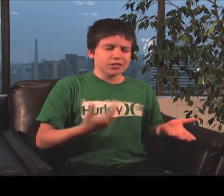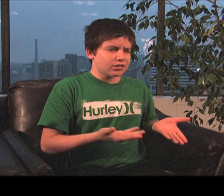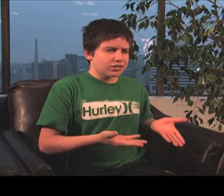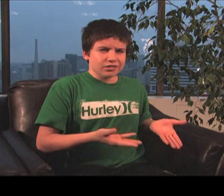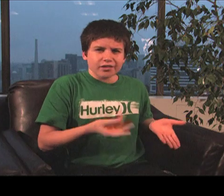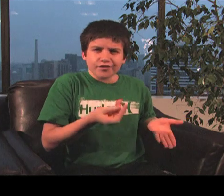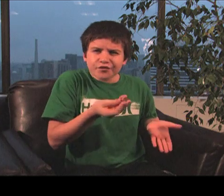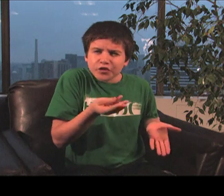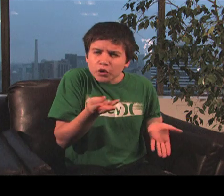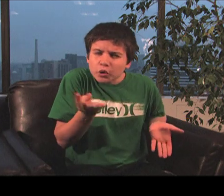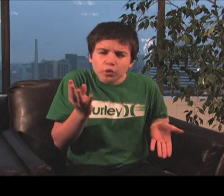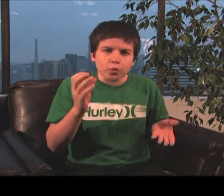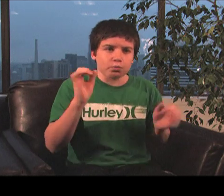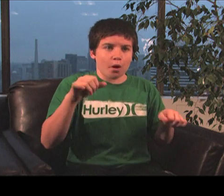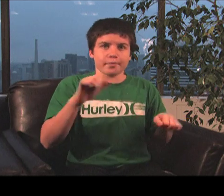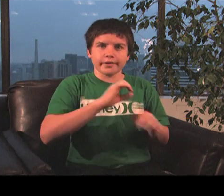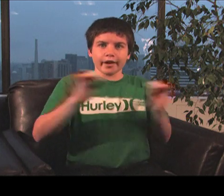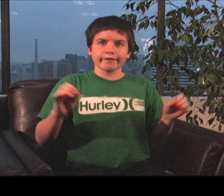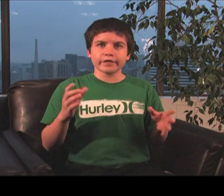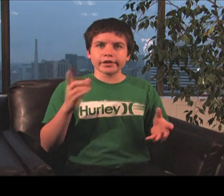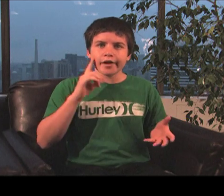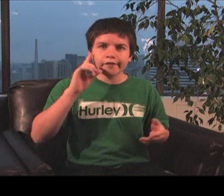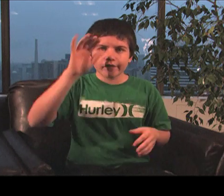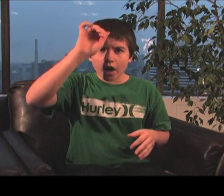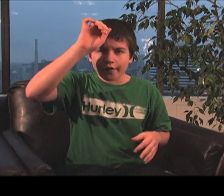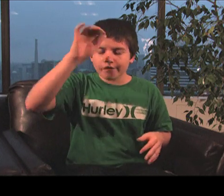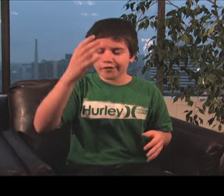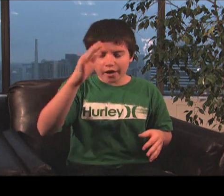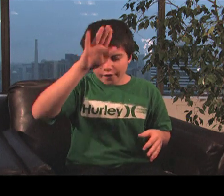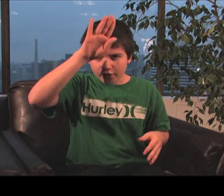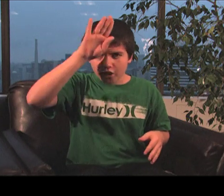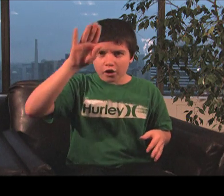32 deaf fire-fighters working in the United States,